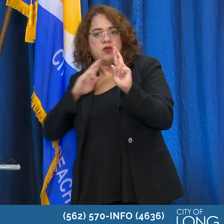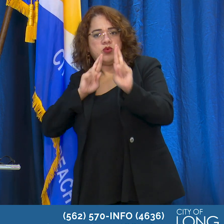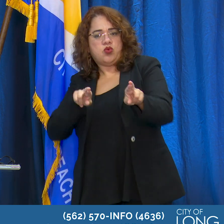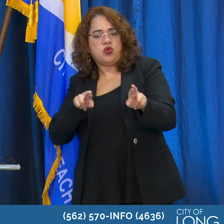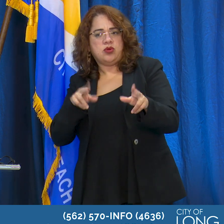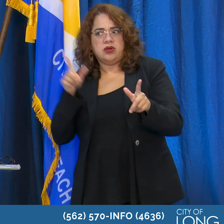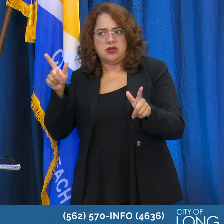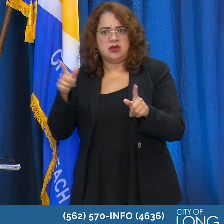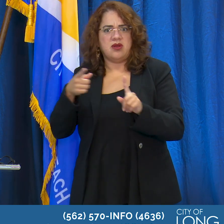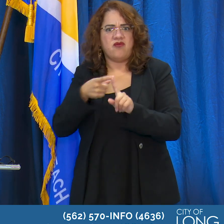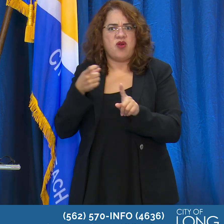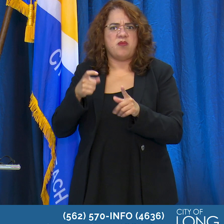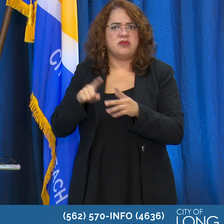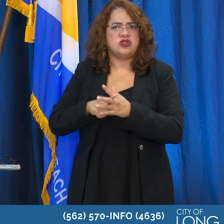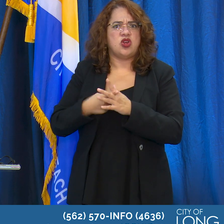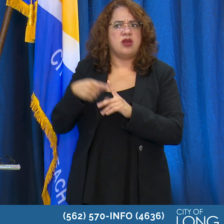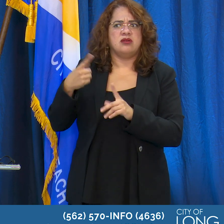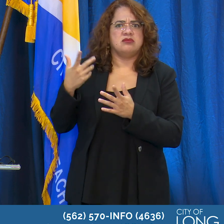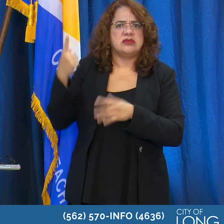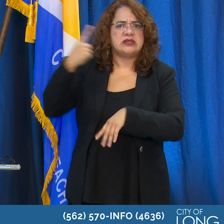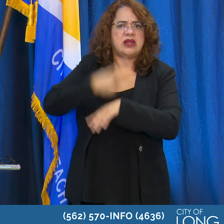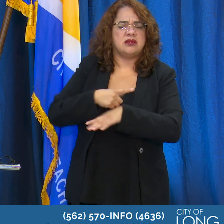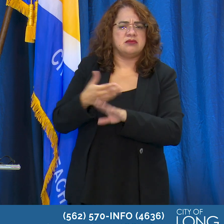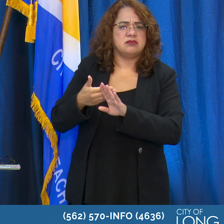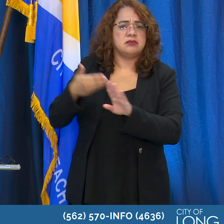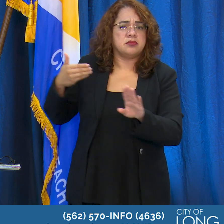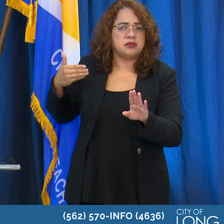and how long, I guess, today's data may have been impacted?